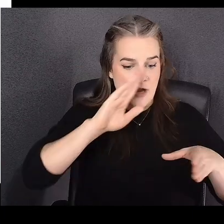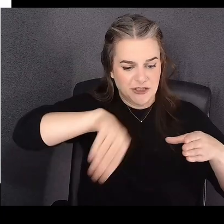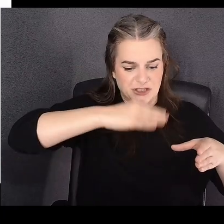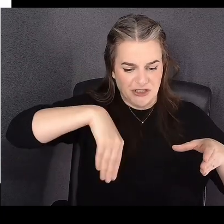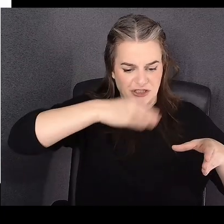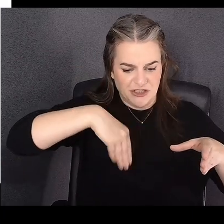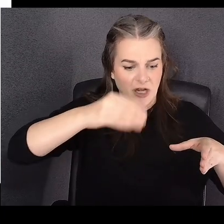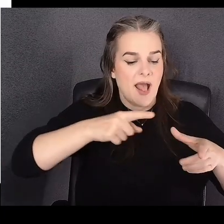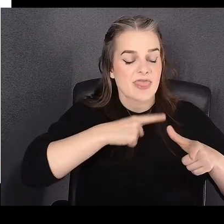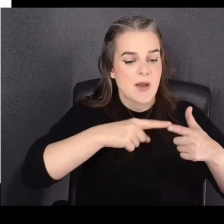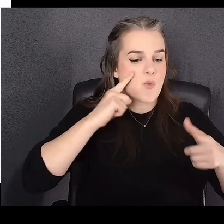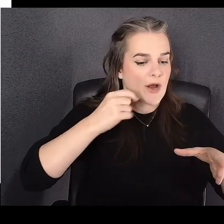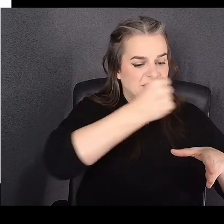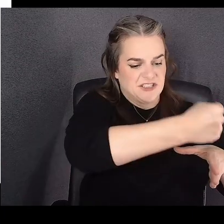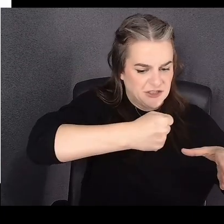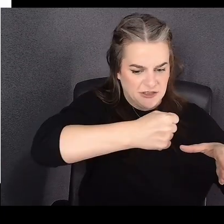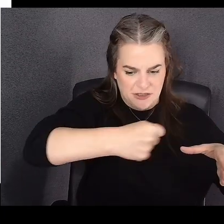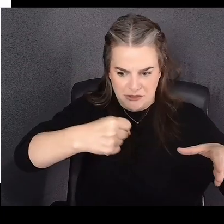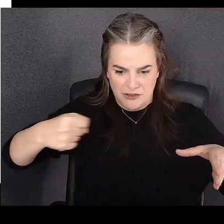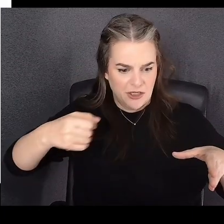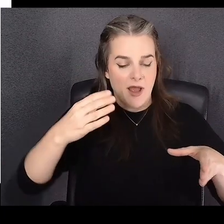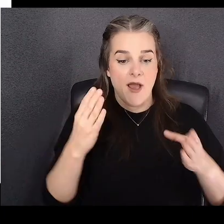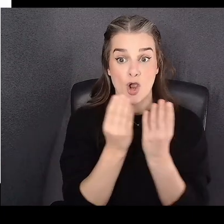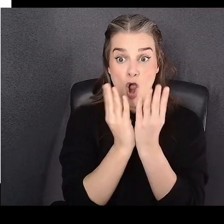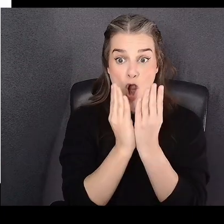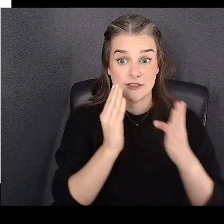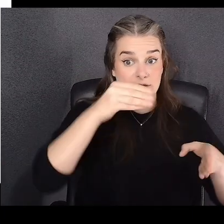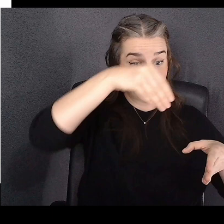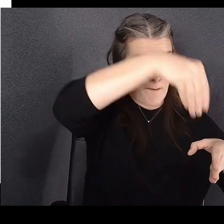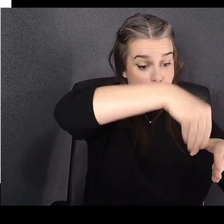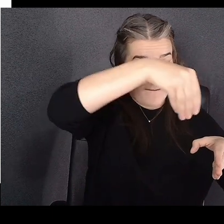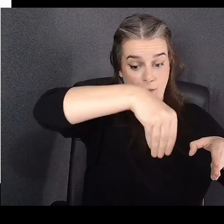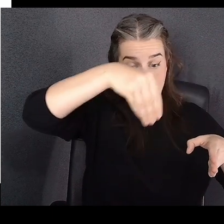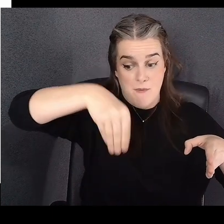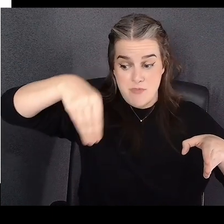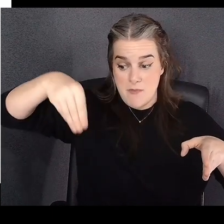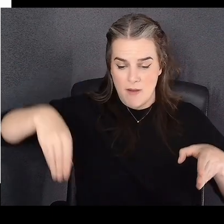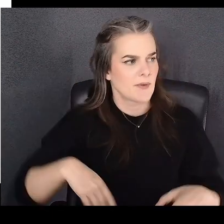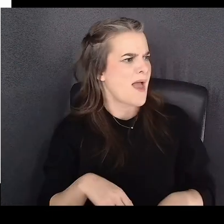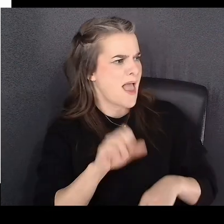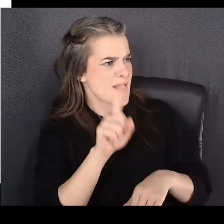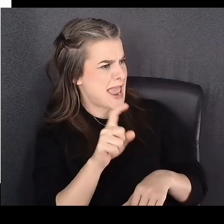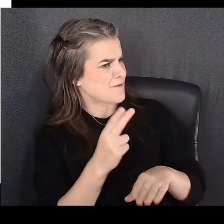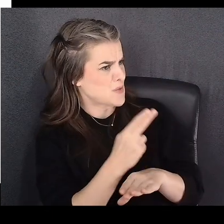I've used a hairbrush. I've used a pool noodle. Amazon is next day, but if you need it right then,